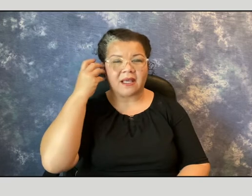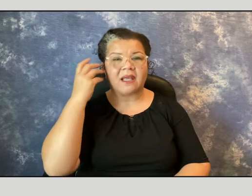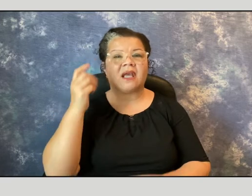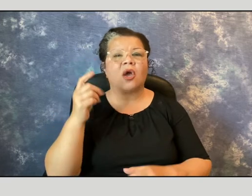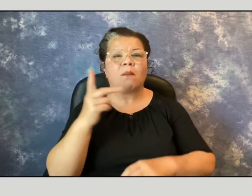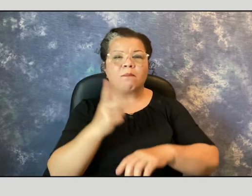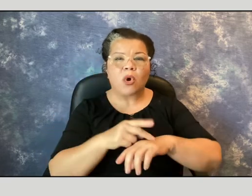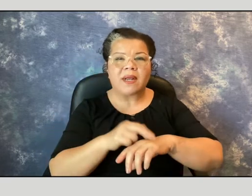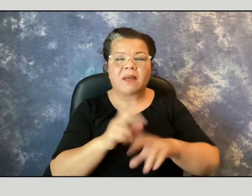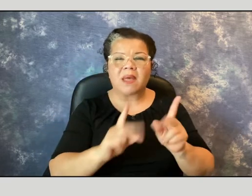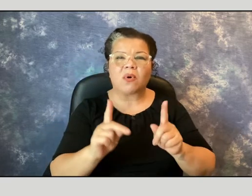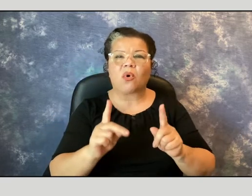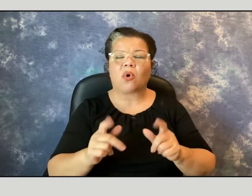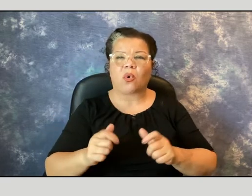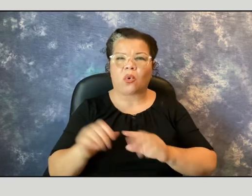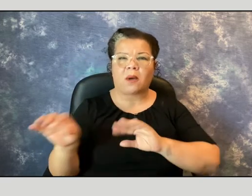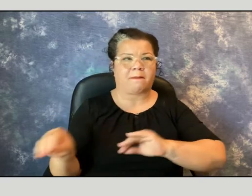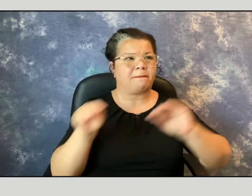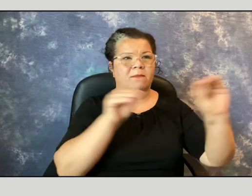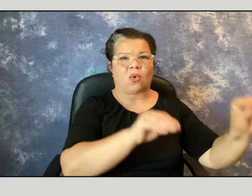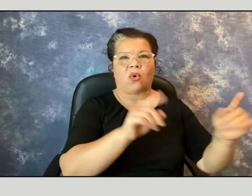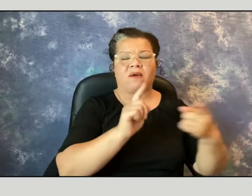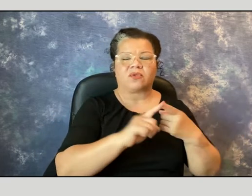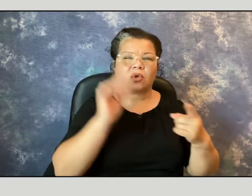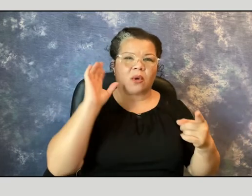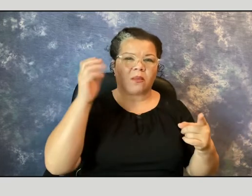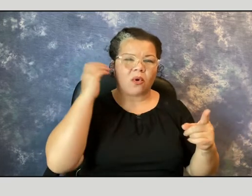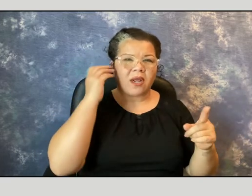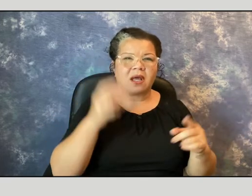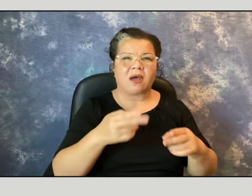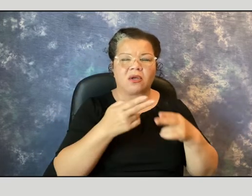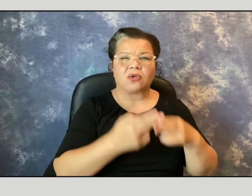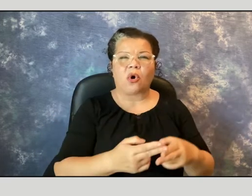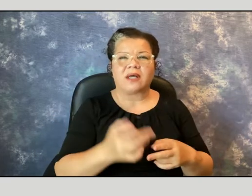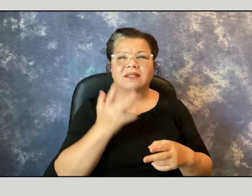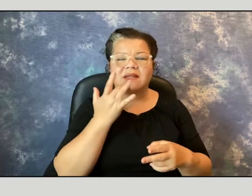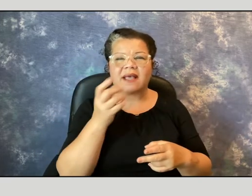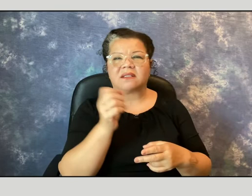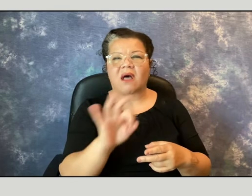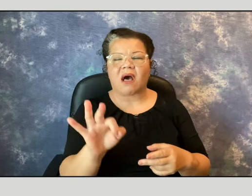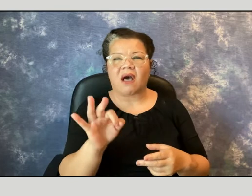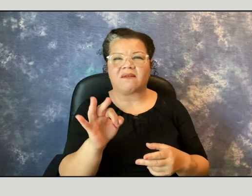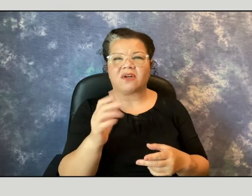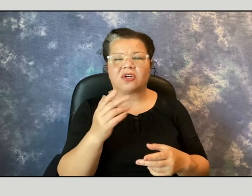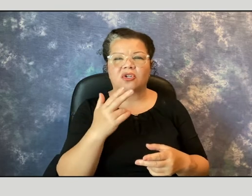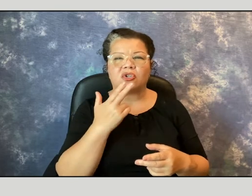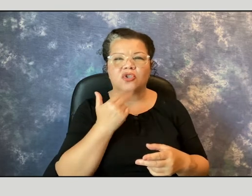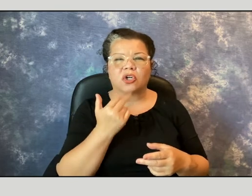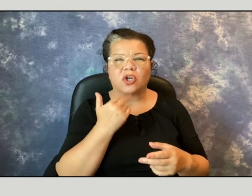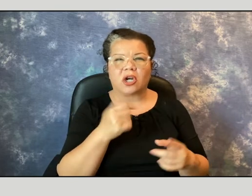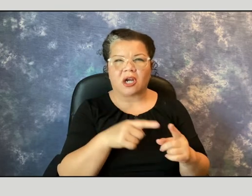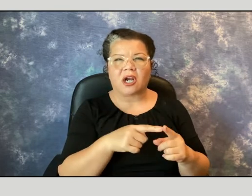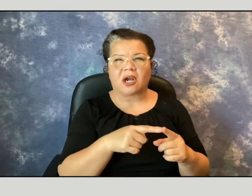There's a novel called "The Taste of Sugar," which is by Marisel Vera, which I finished earlier this summer, which is quite beautiful.